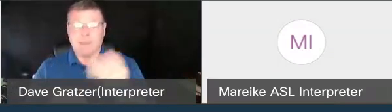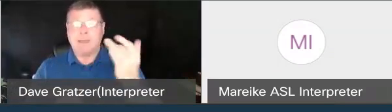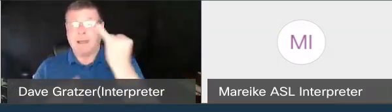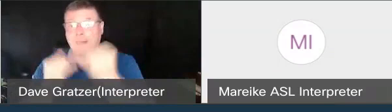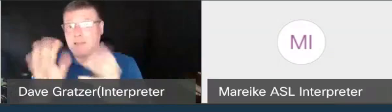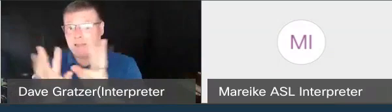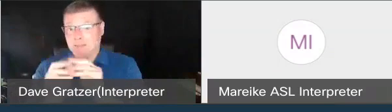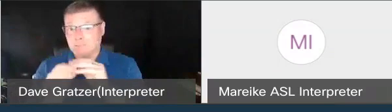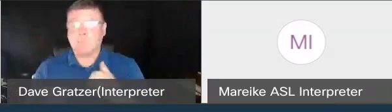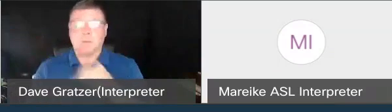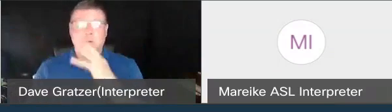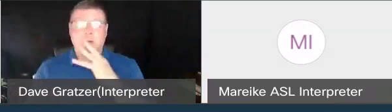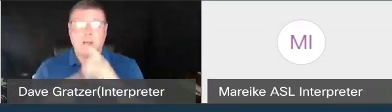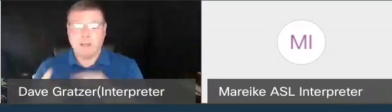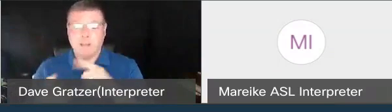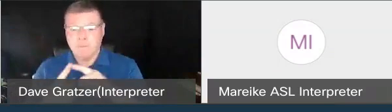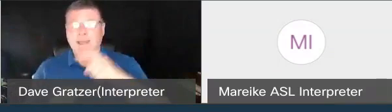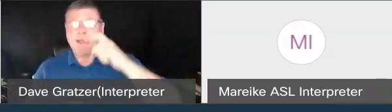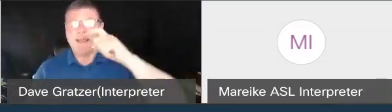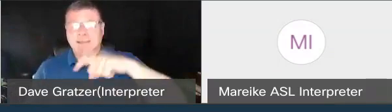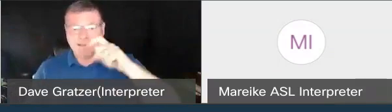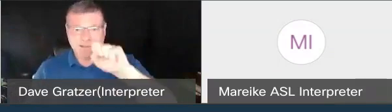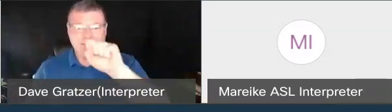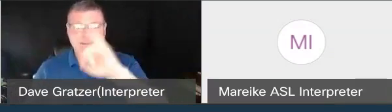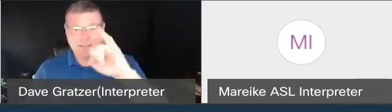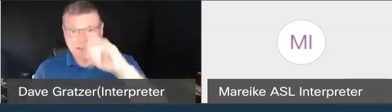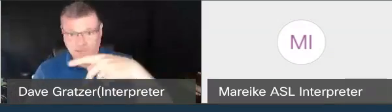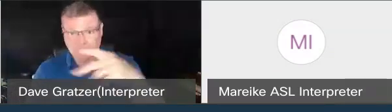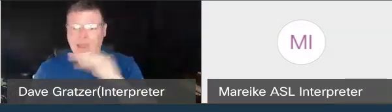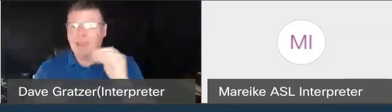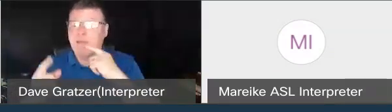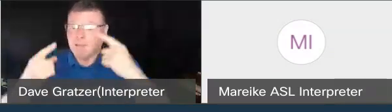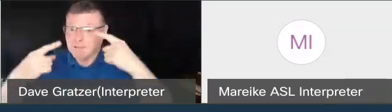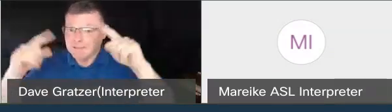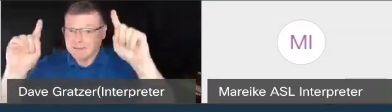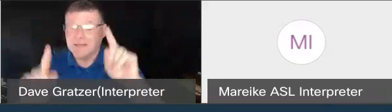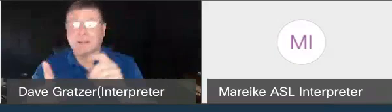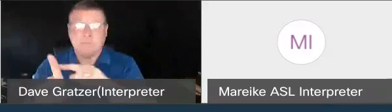we talked about the Serial Inebriate Program and the success we had in diverting individuals